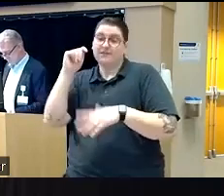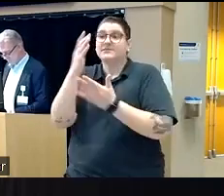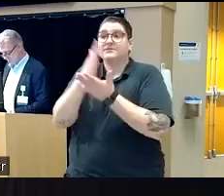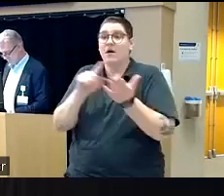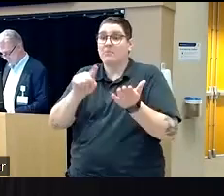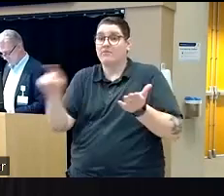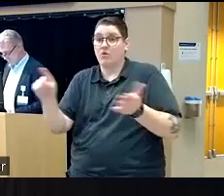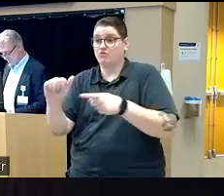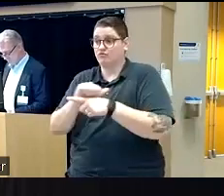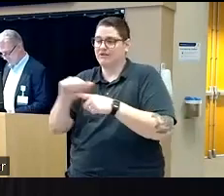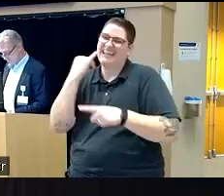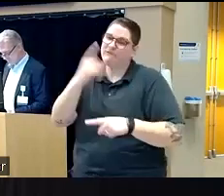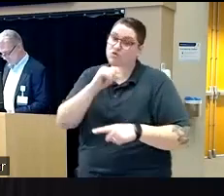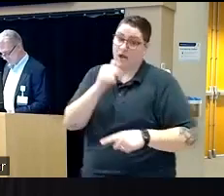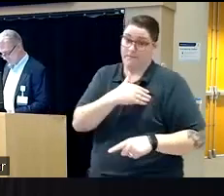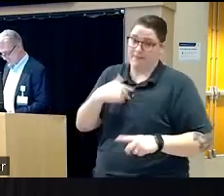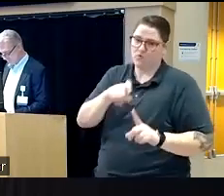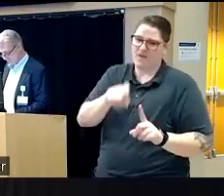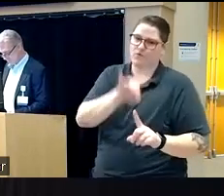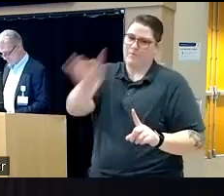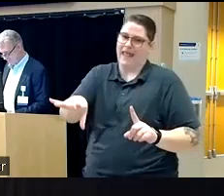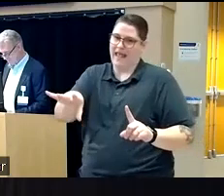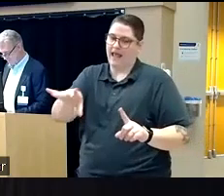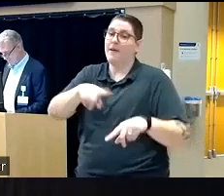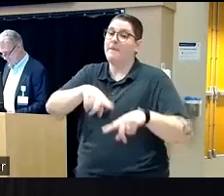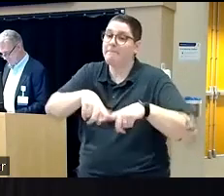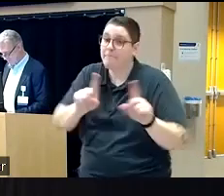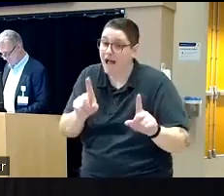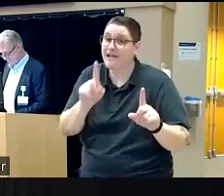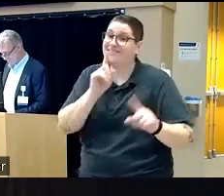if you're not a member you may have to pay however there is a free alternative